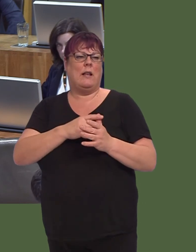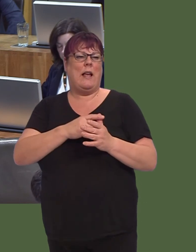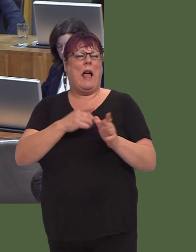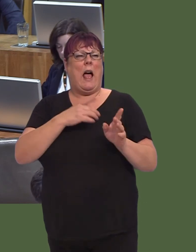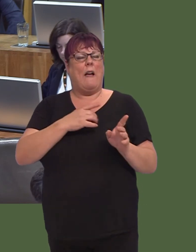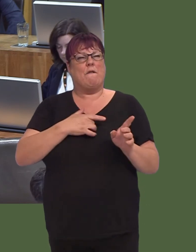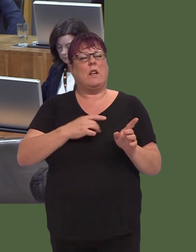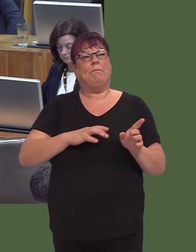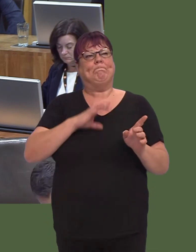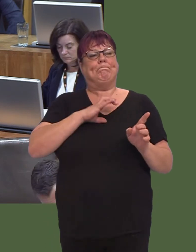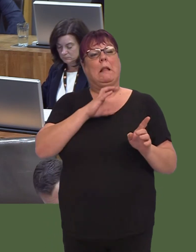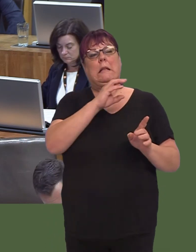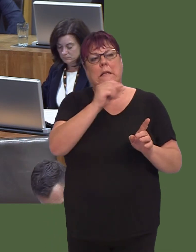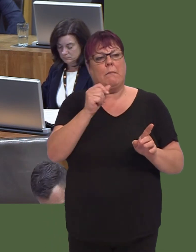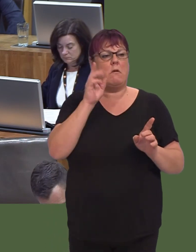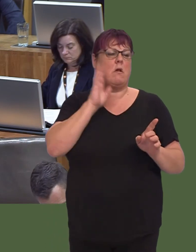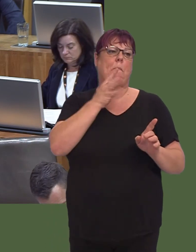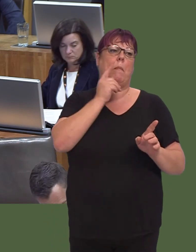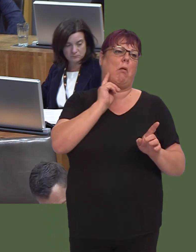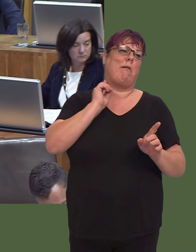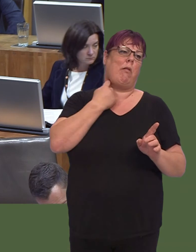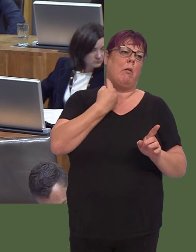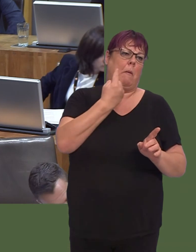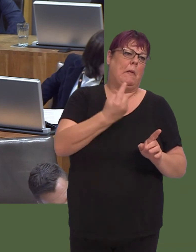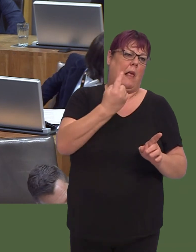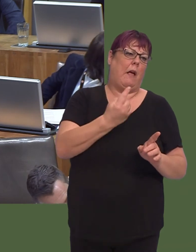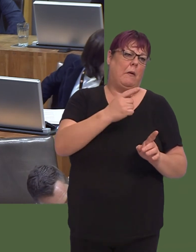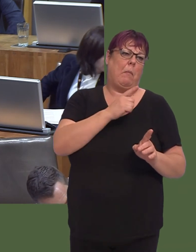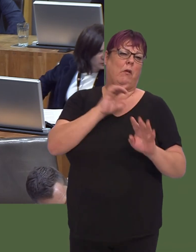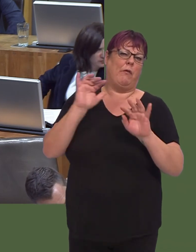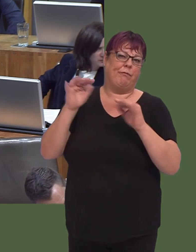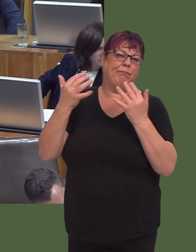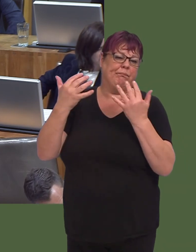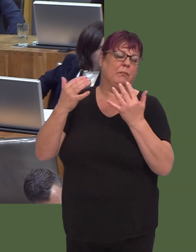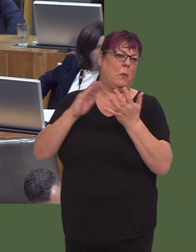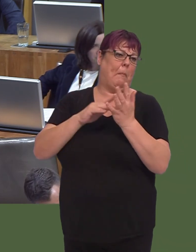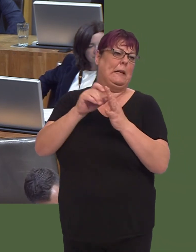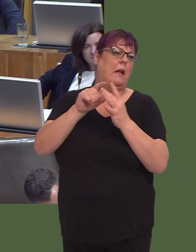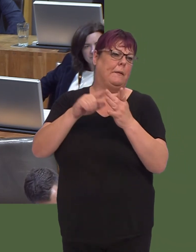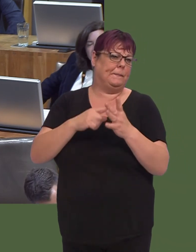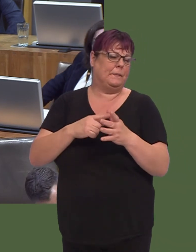time, which, there's no doubt in my mind, led to so some young people taking their own lives.